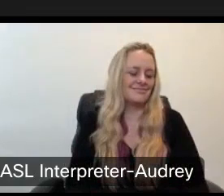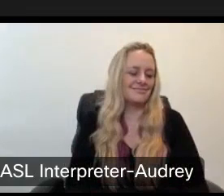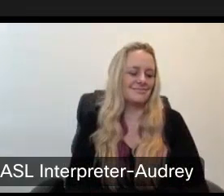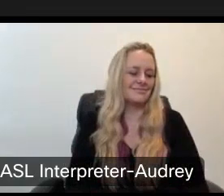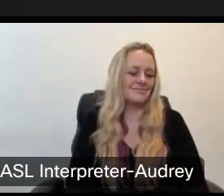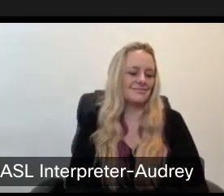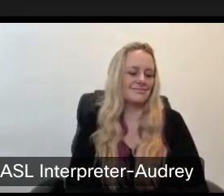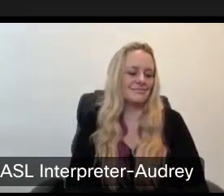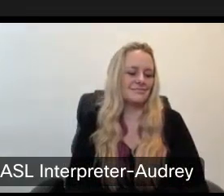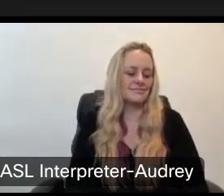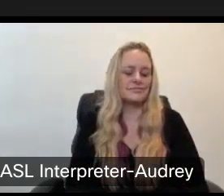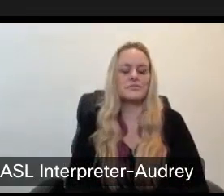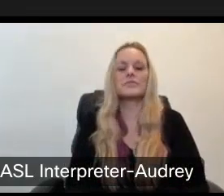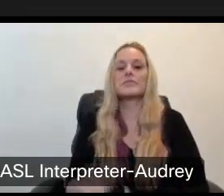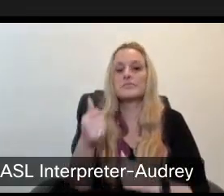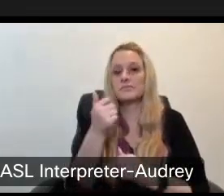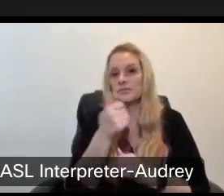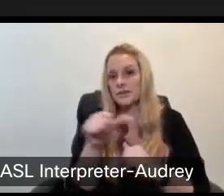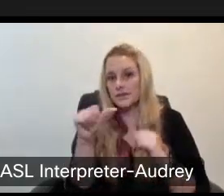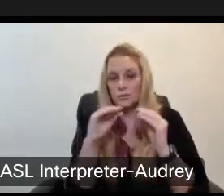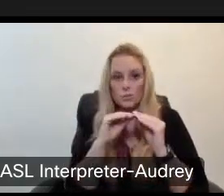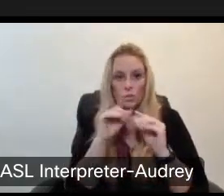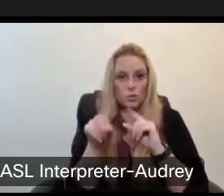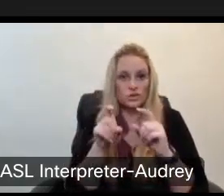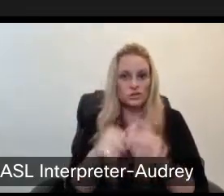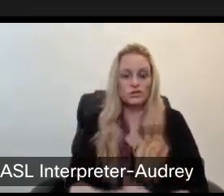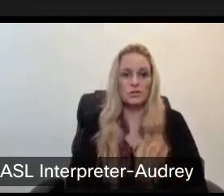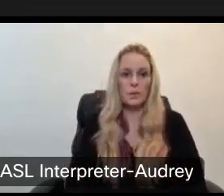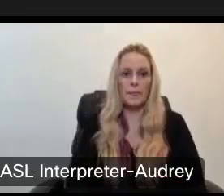Any additional questions in the room?